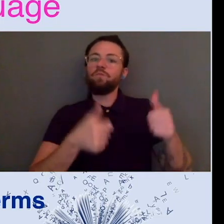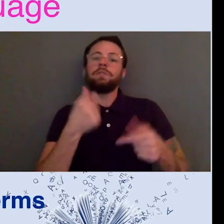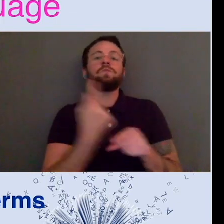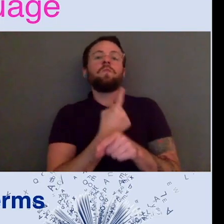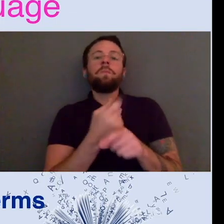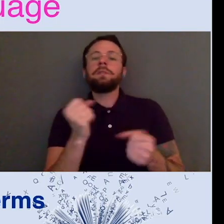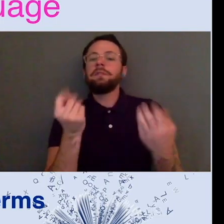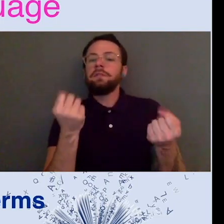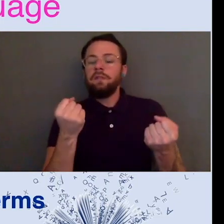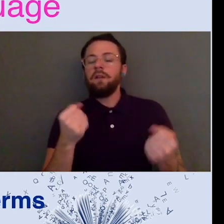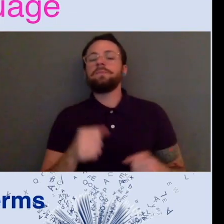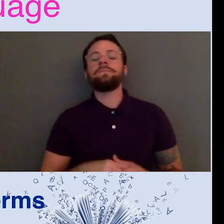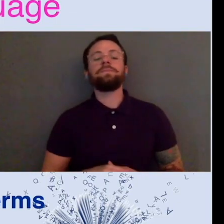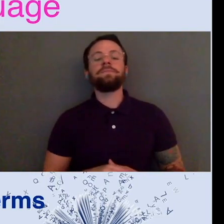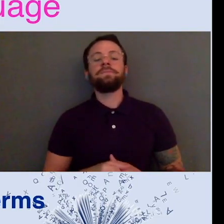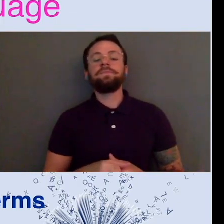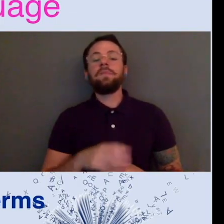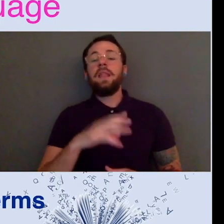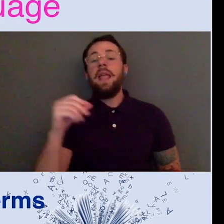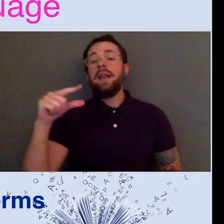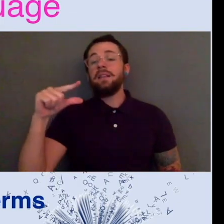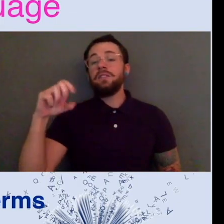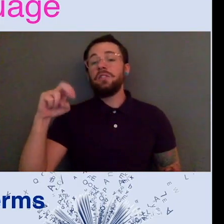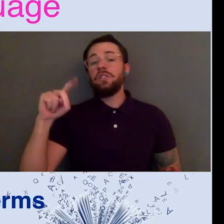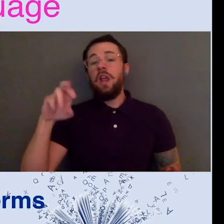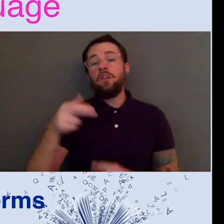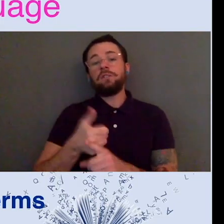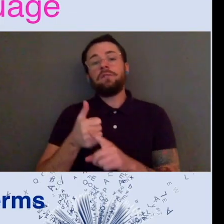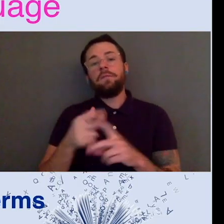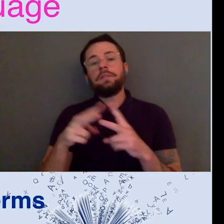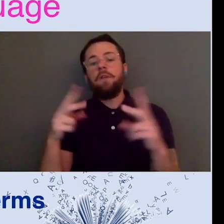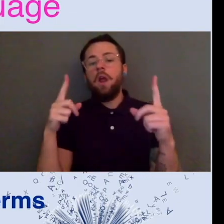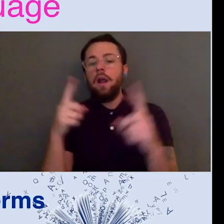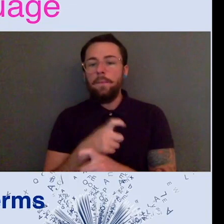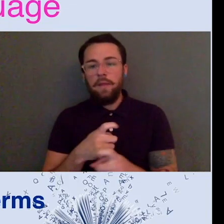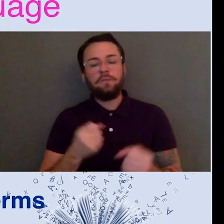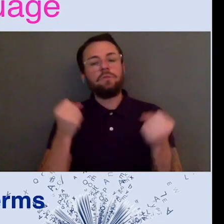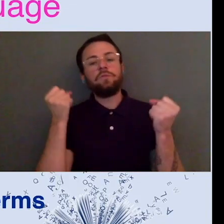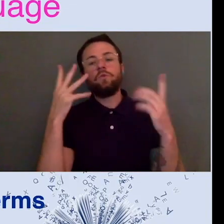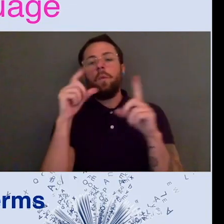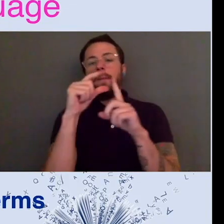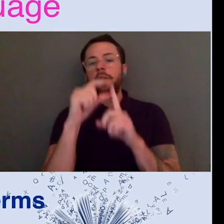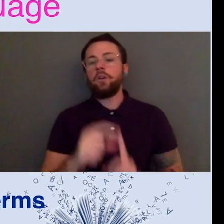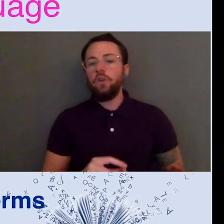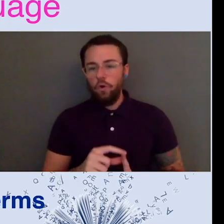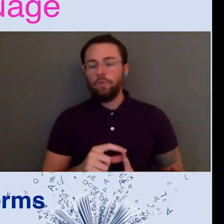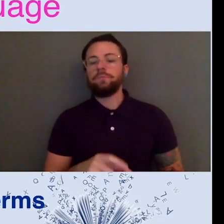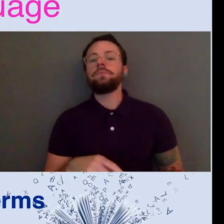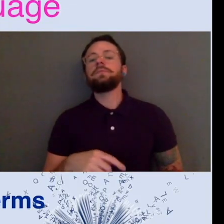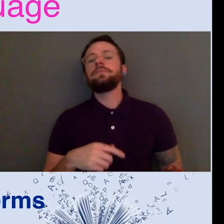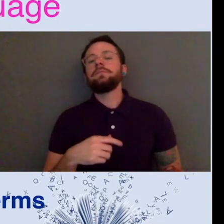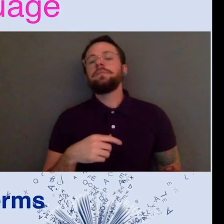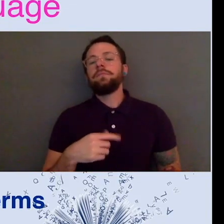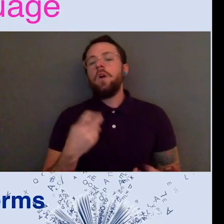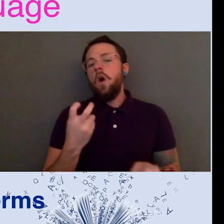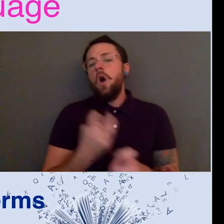But we need to engage in that type of discussion. In ASL, we need to couple with signs for some of these concepts that we don't have yet.